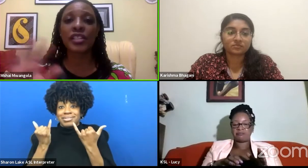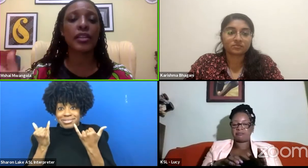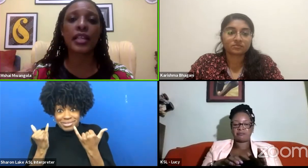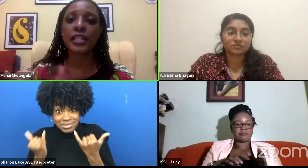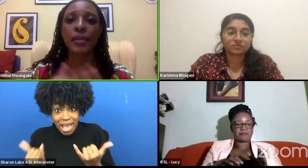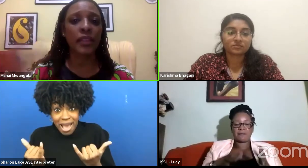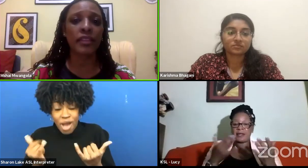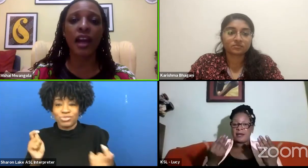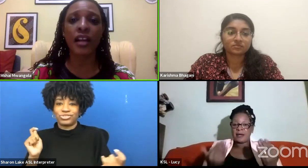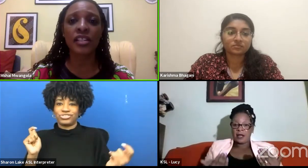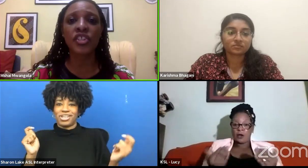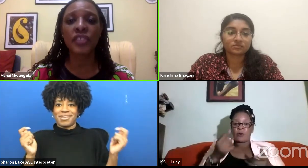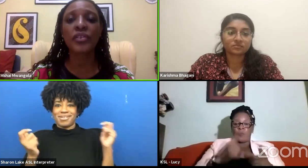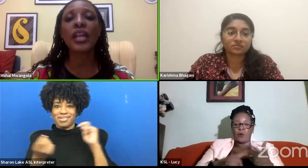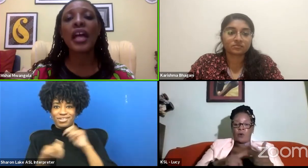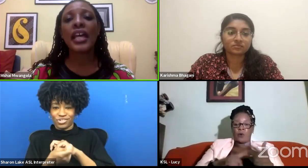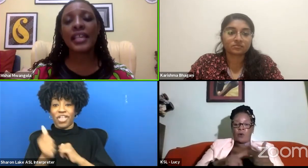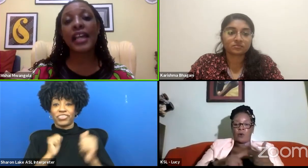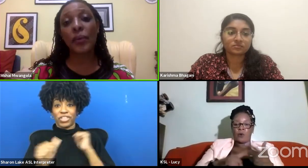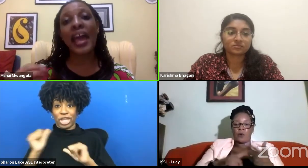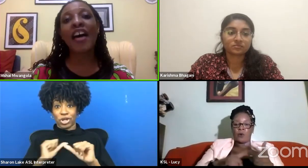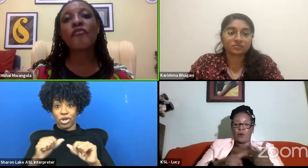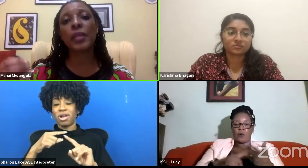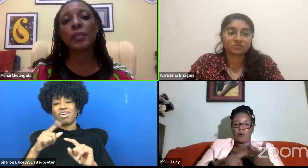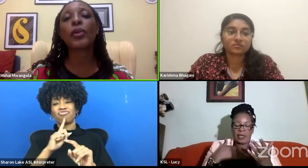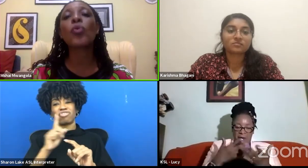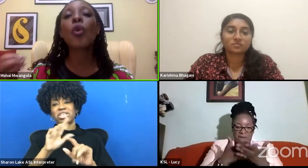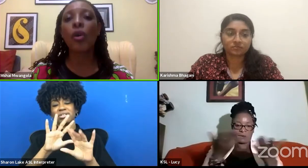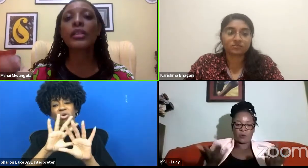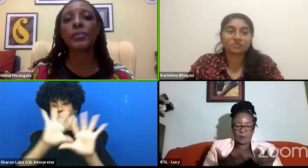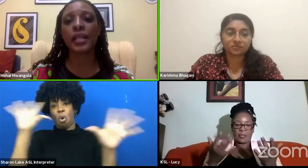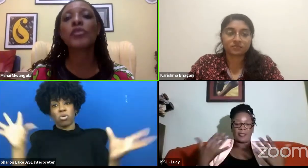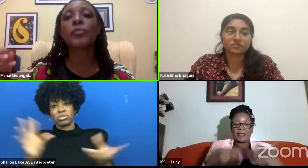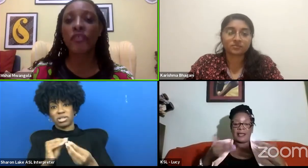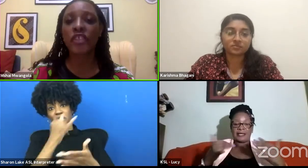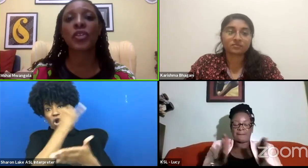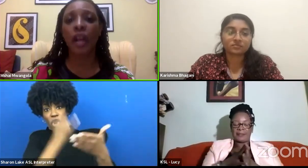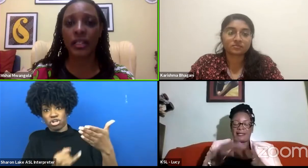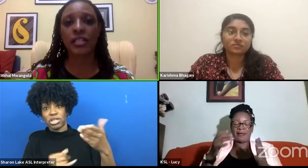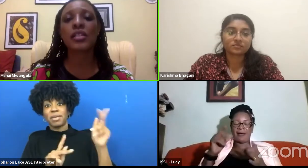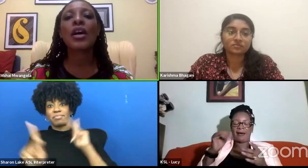not just in theater but I think the arts, in general, is that we have people who call themselves professional artists